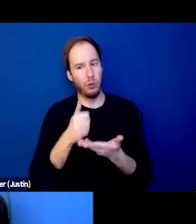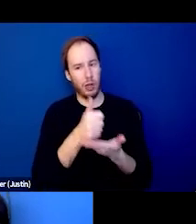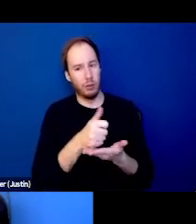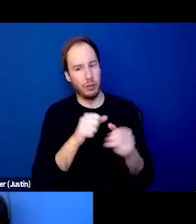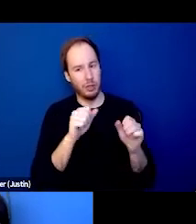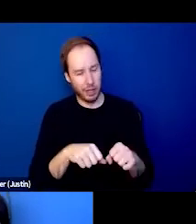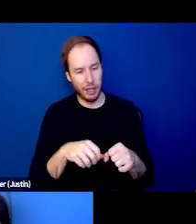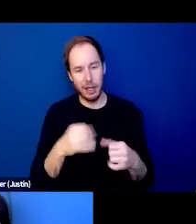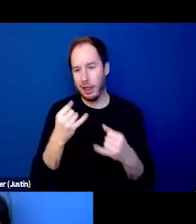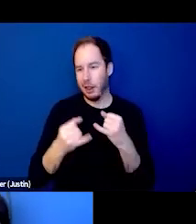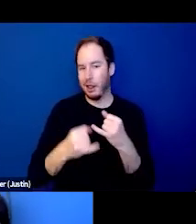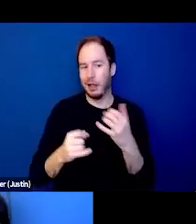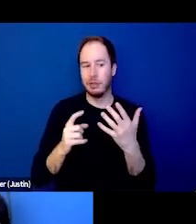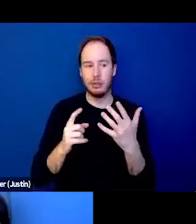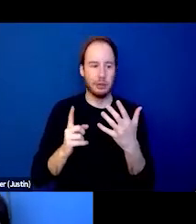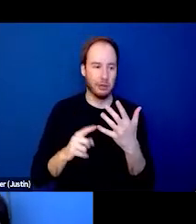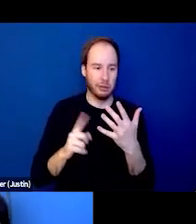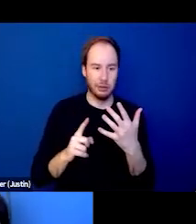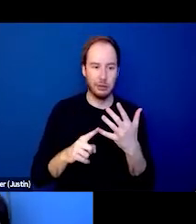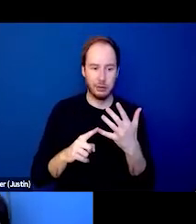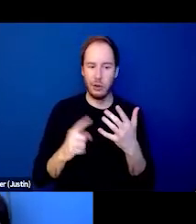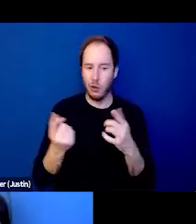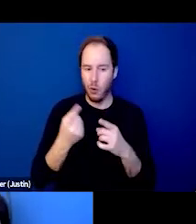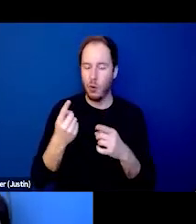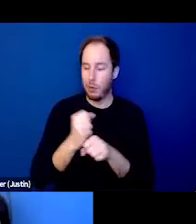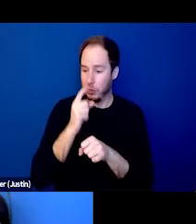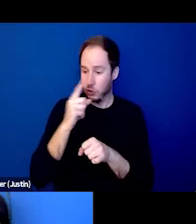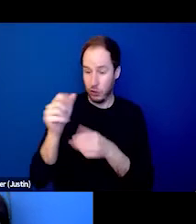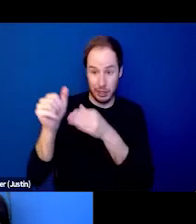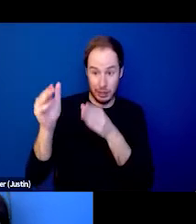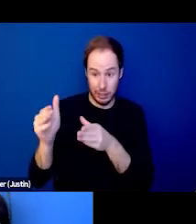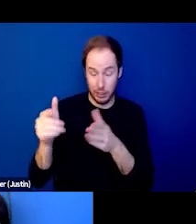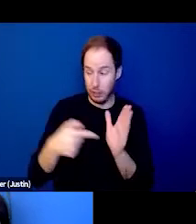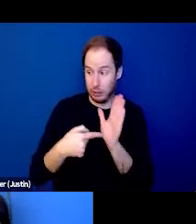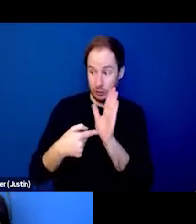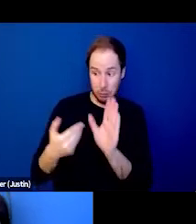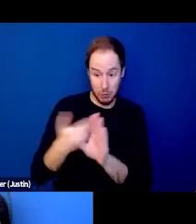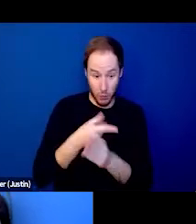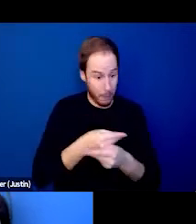And then very importantly, always get approval from the leadership before you distribute any messages